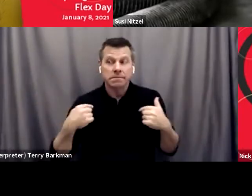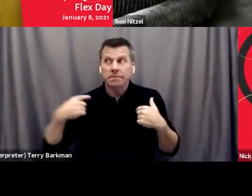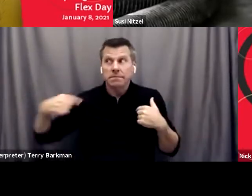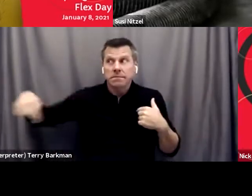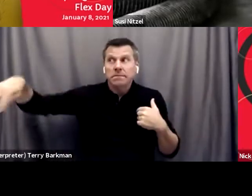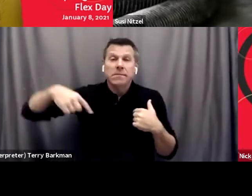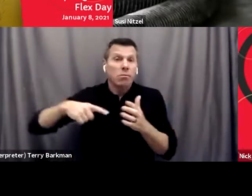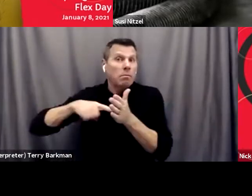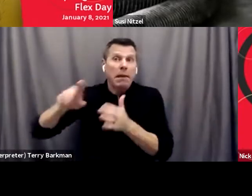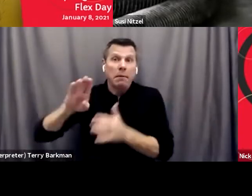students.